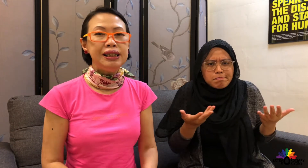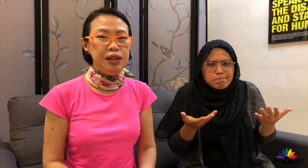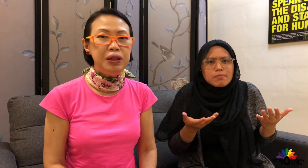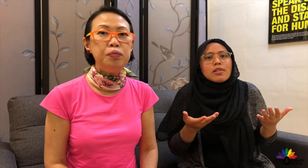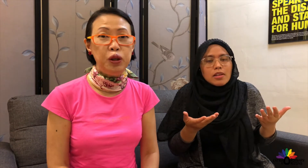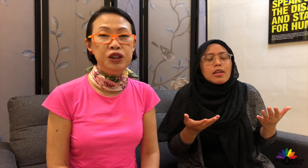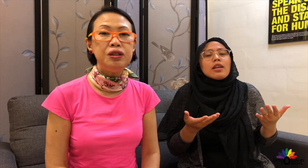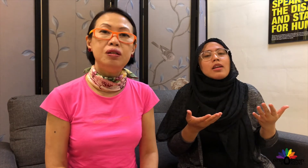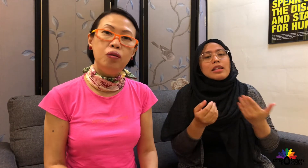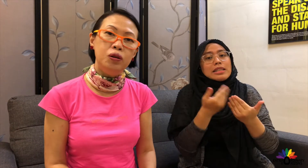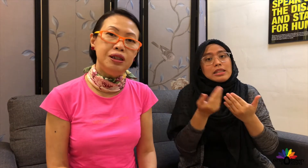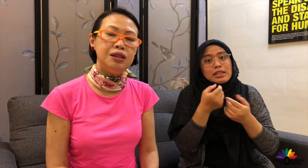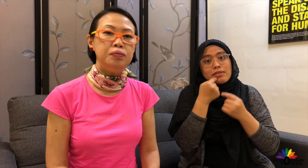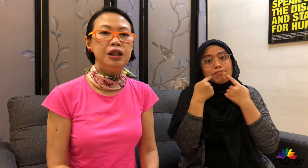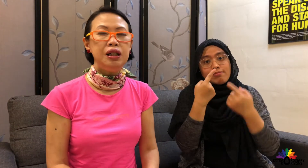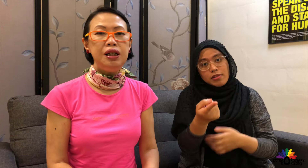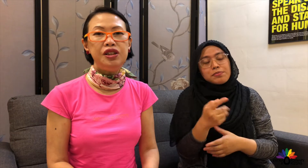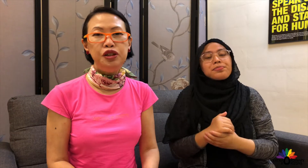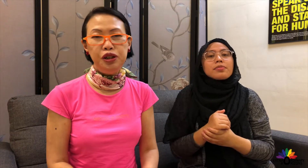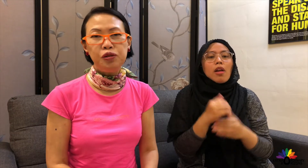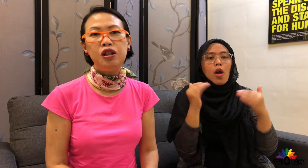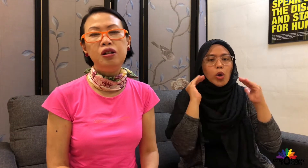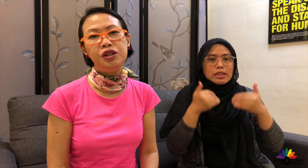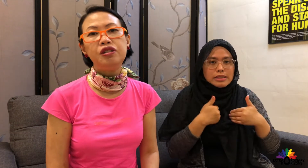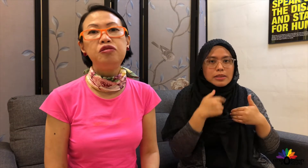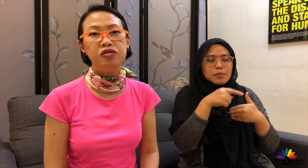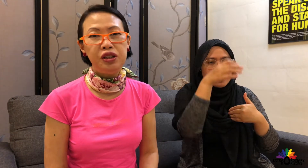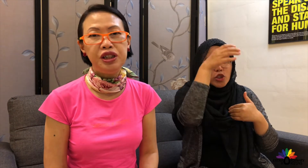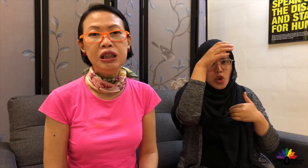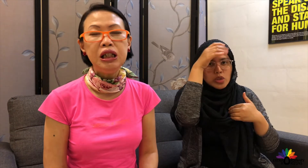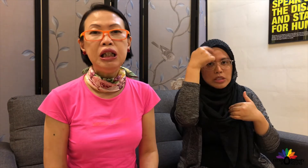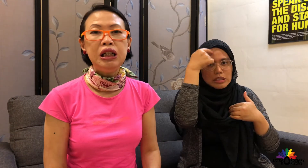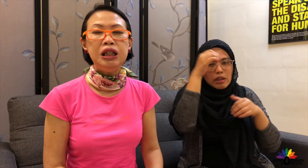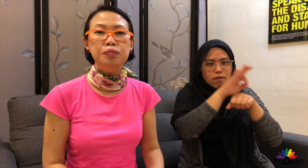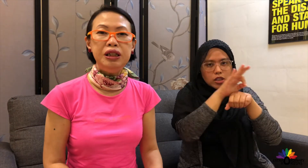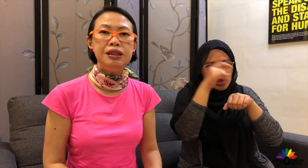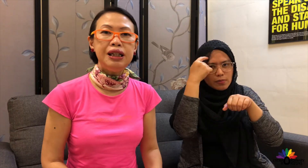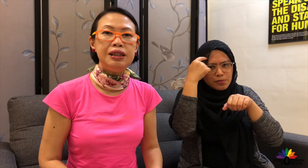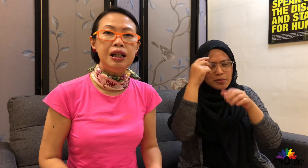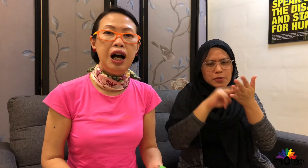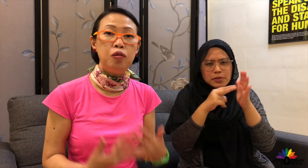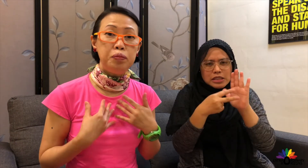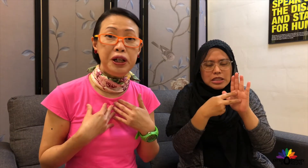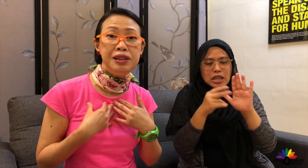Simply put, autism is a neurological function. It means that our brains,